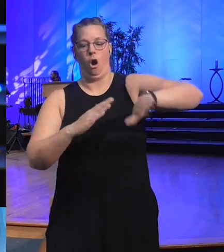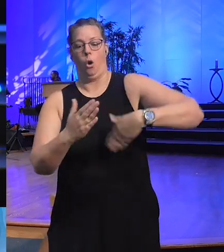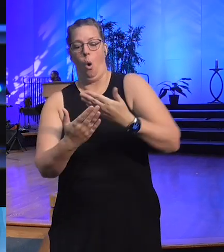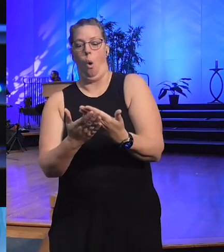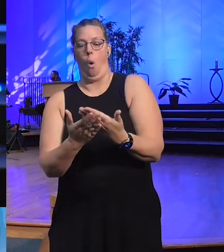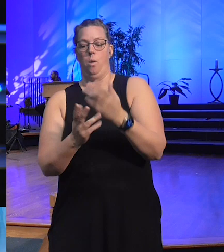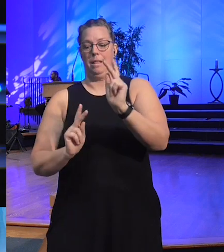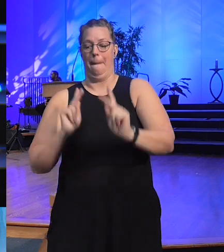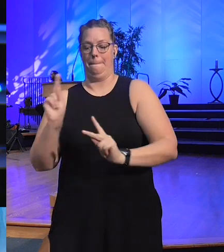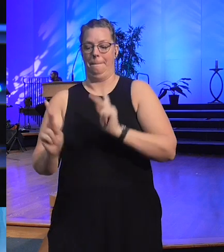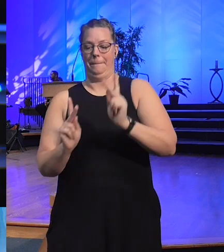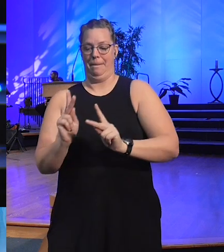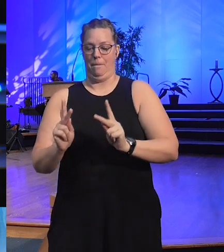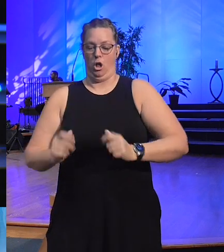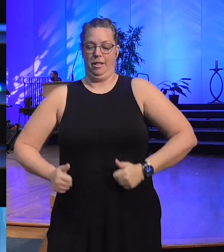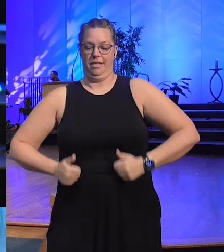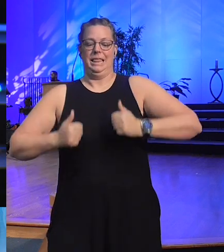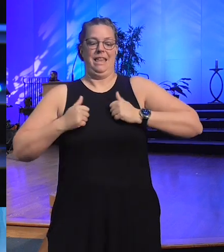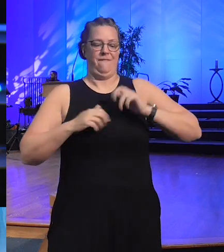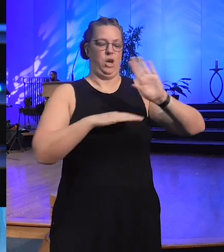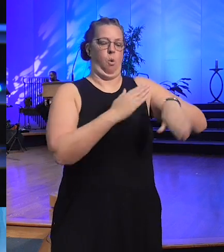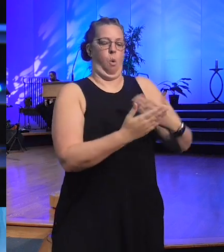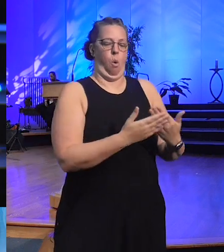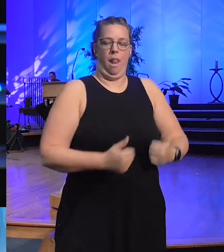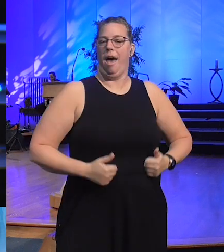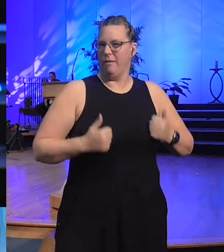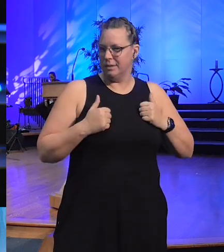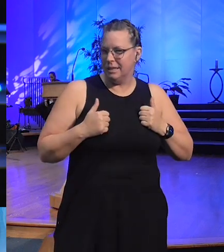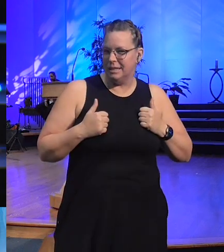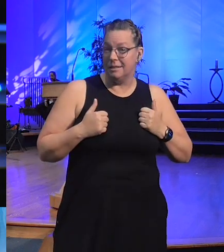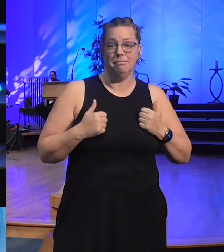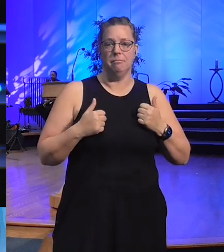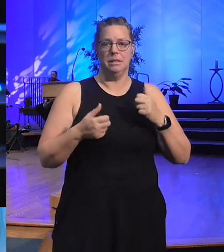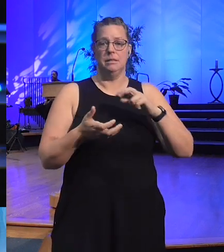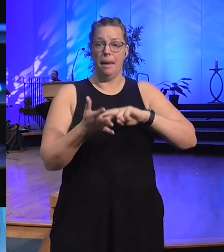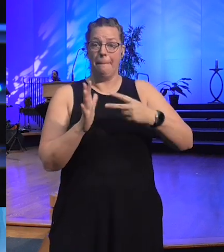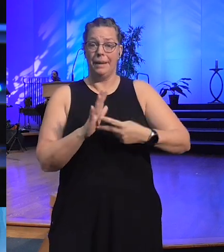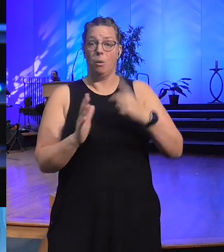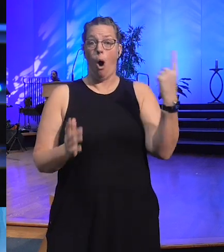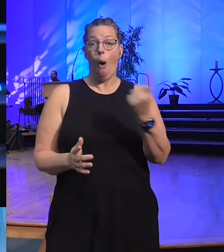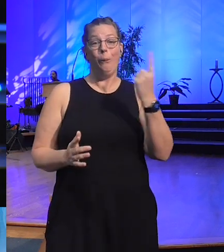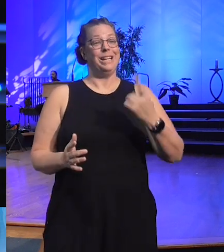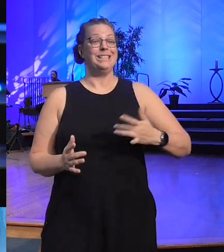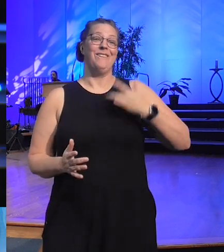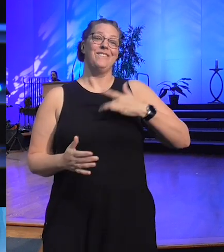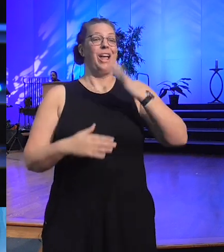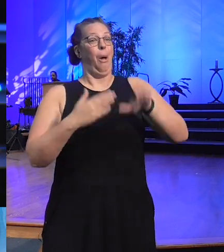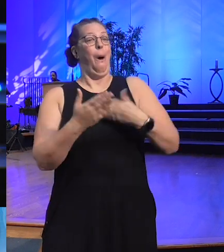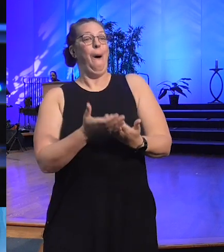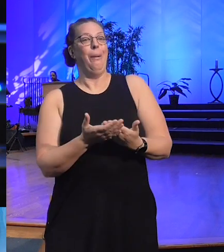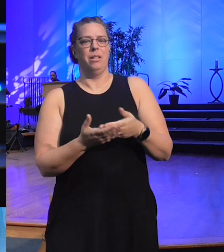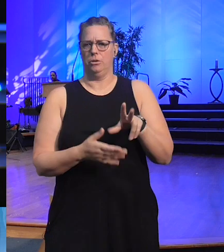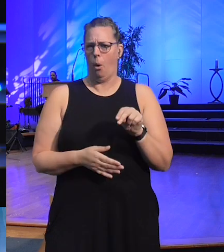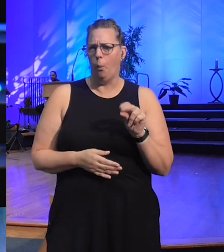living whole lives uh does that mean we always feel whole no but it means that we're committed